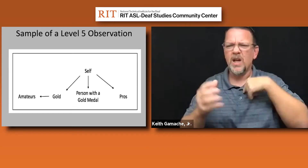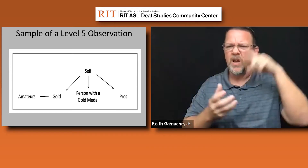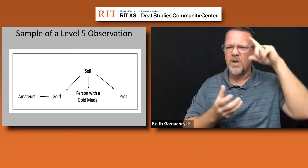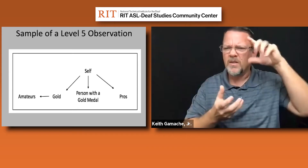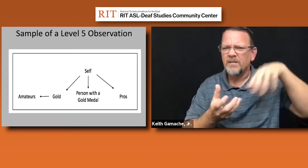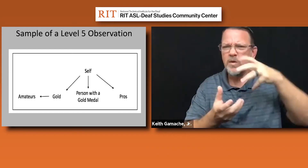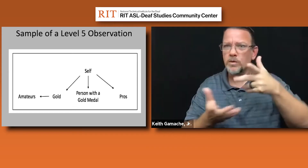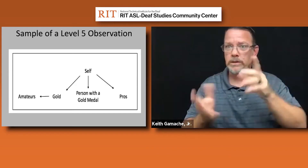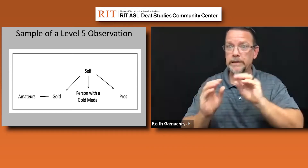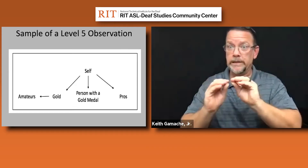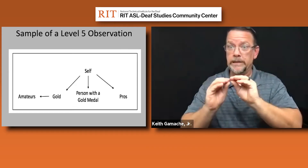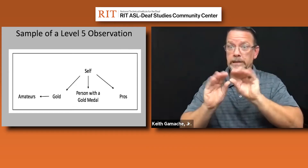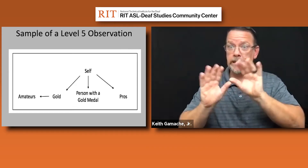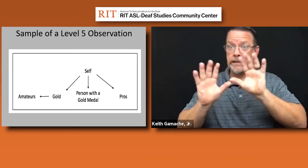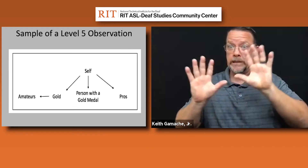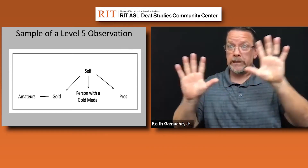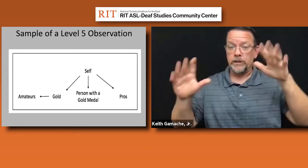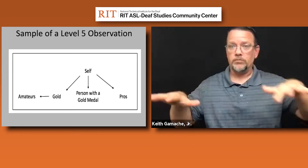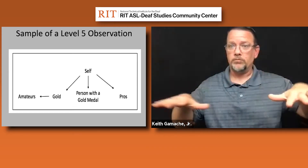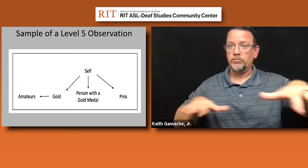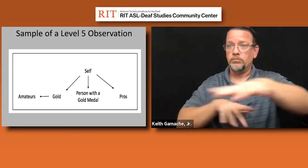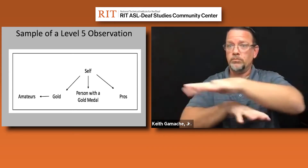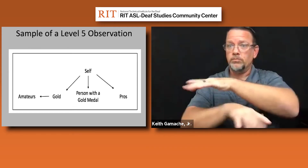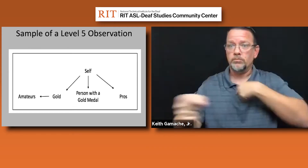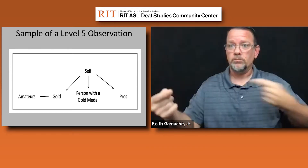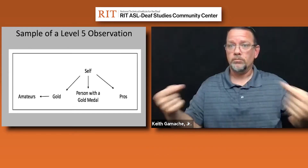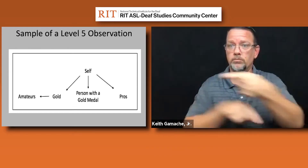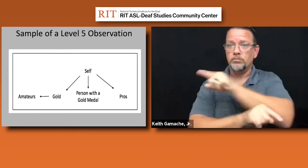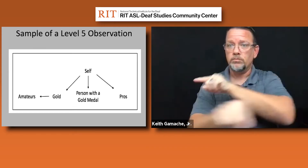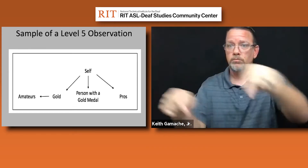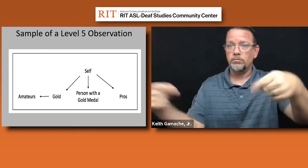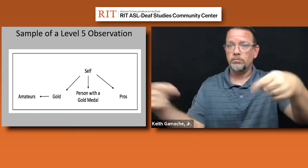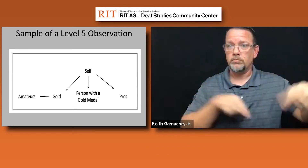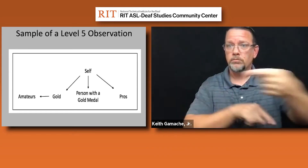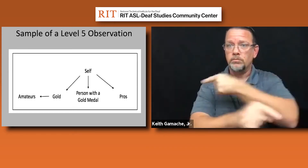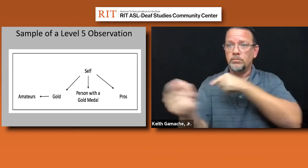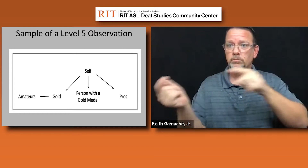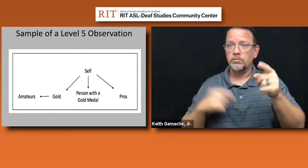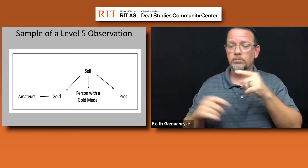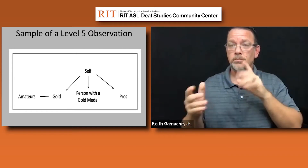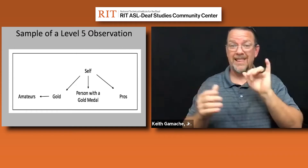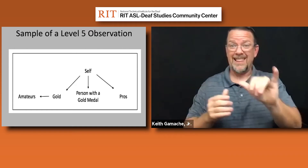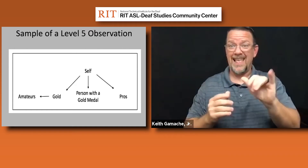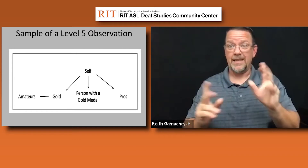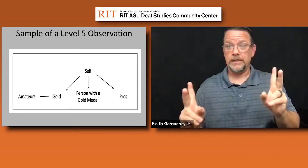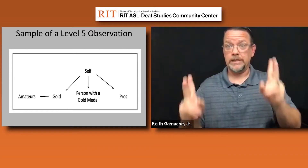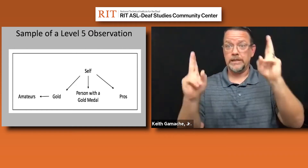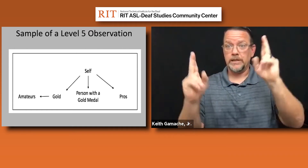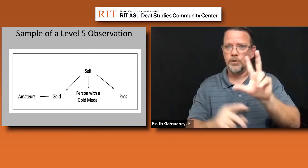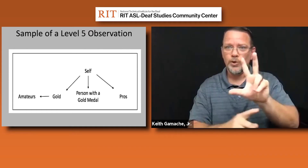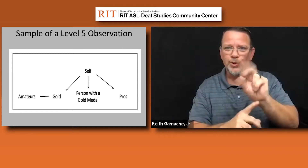in that space to where it's being communicated to the audience where they can understand